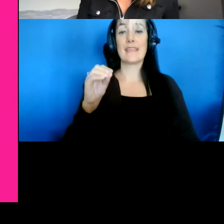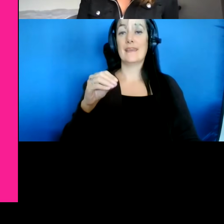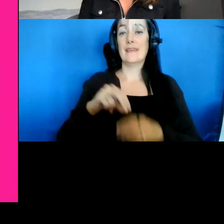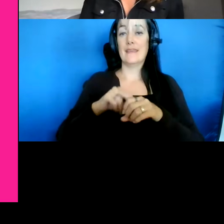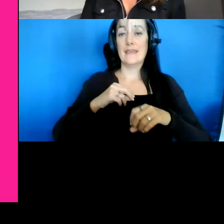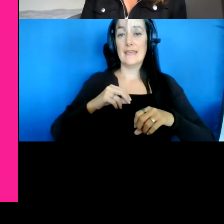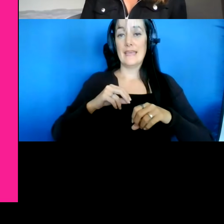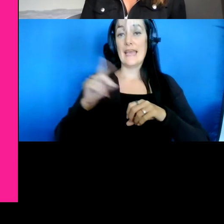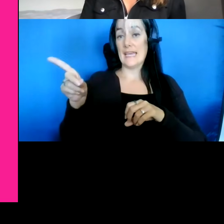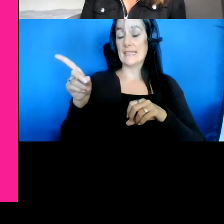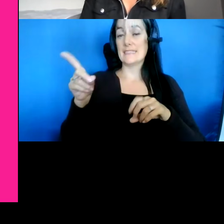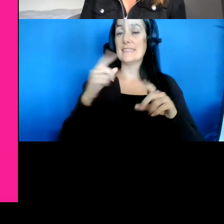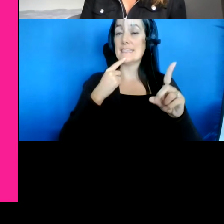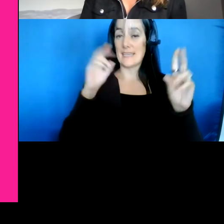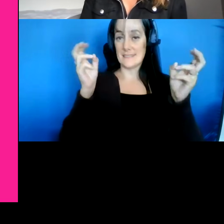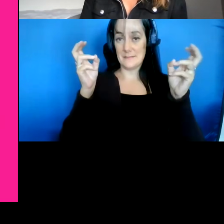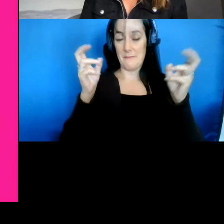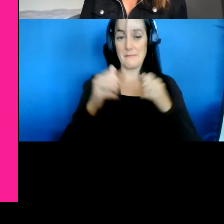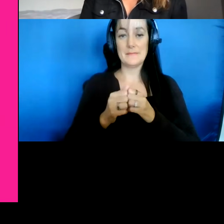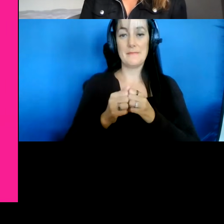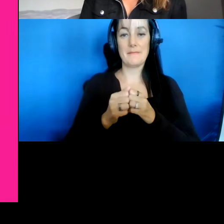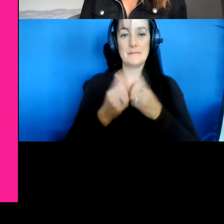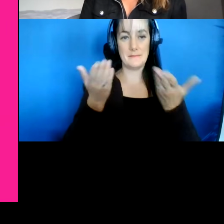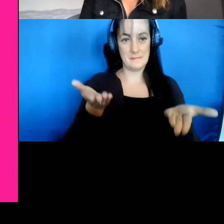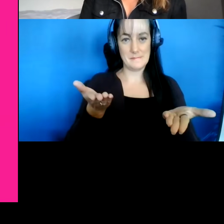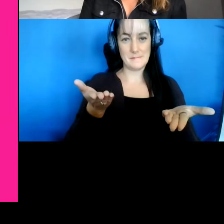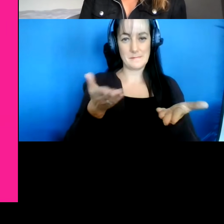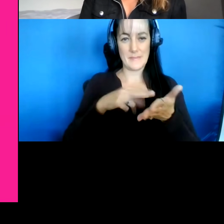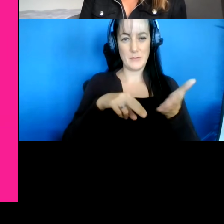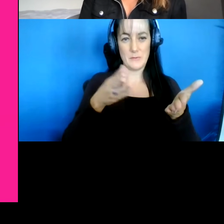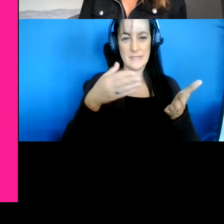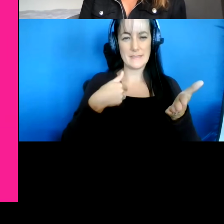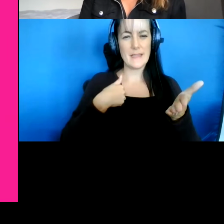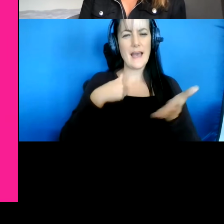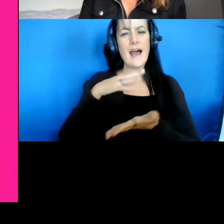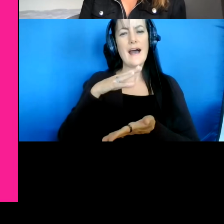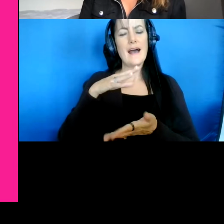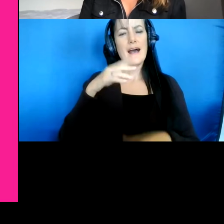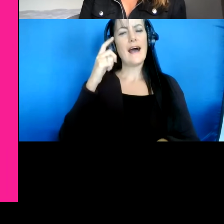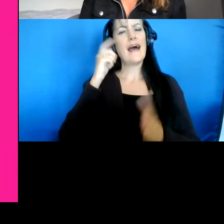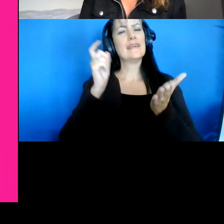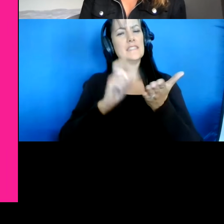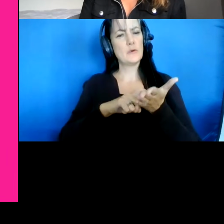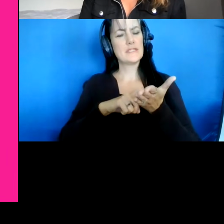this "I have found that as my impairment has progressed I use my keyboard less and less